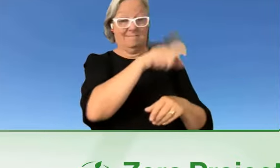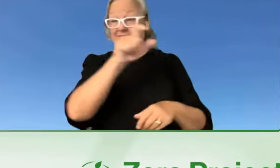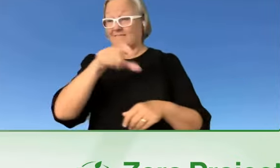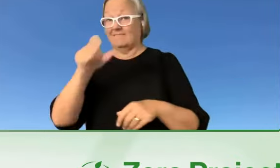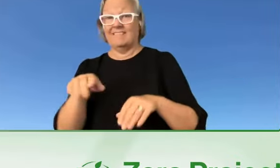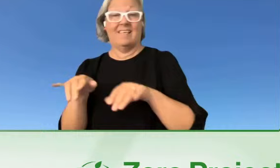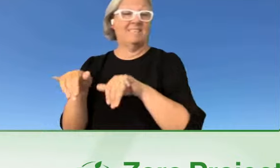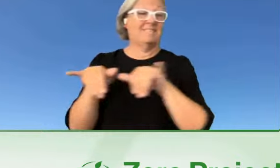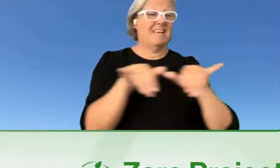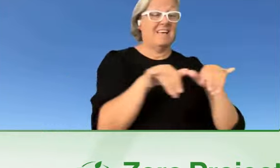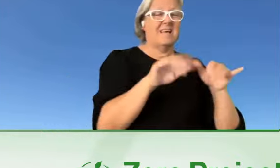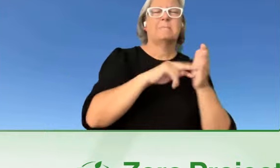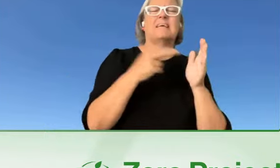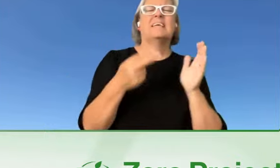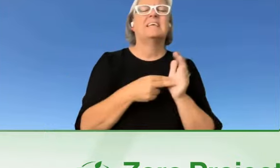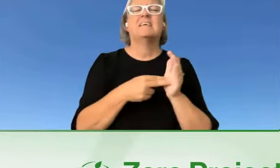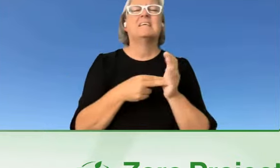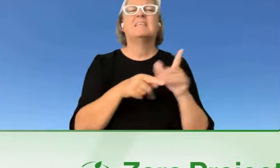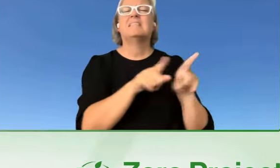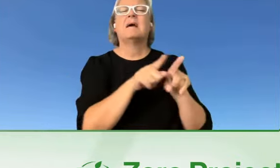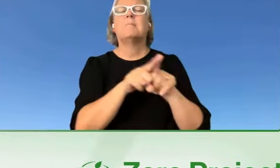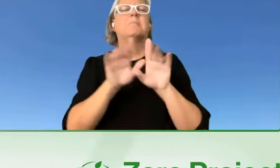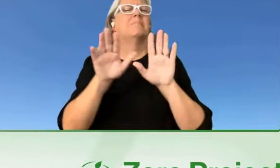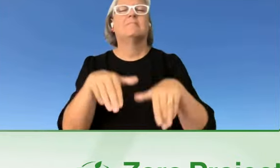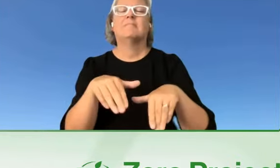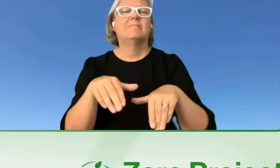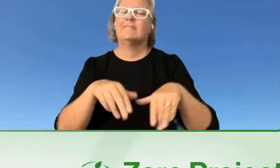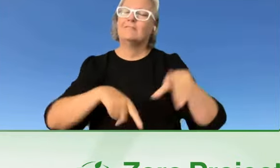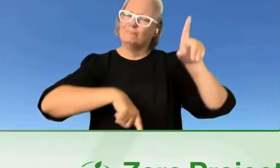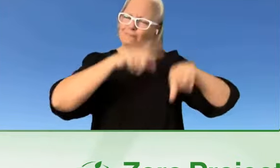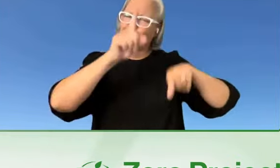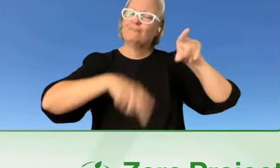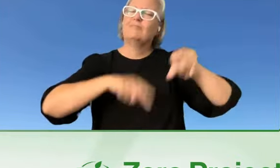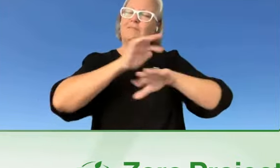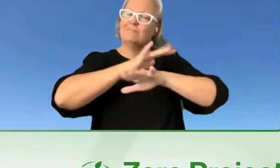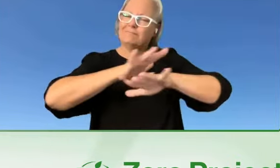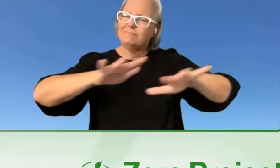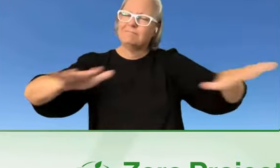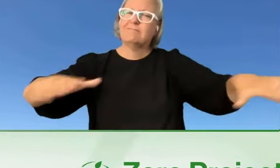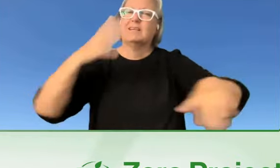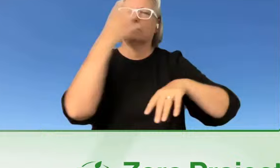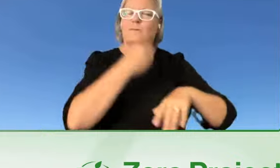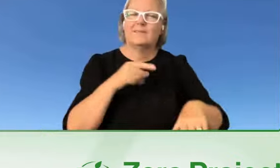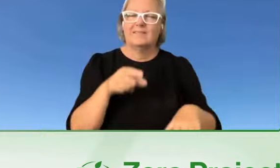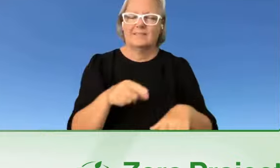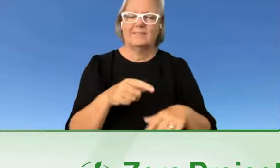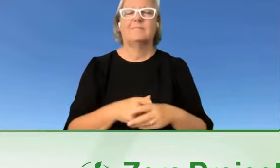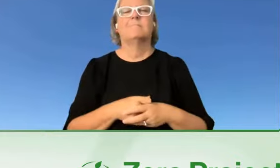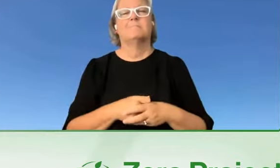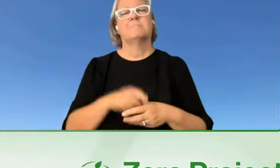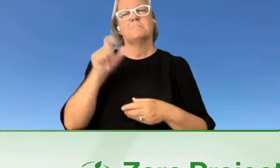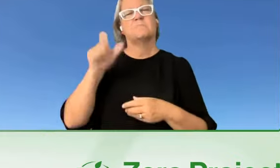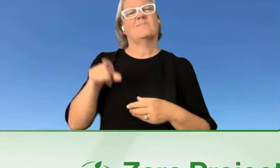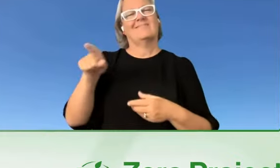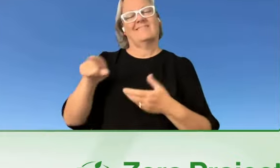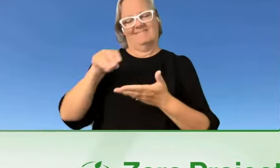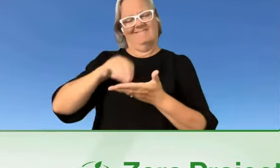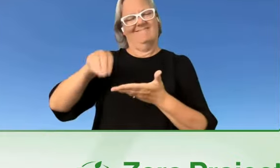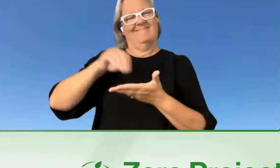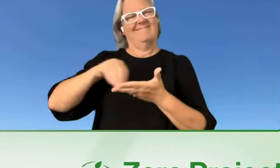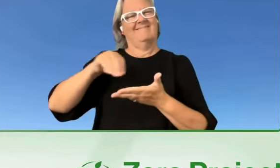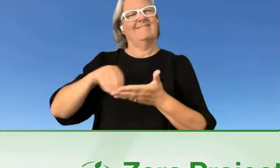We provide weekly workshops under the support of the Tokyo Metropolitan theatre.